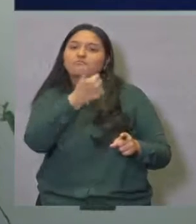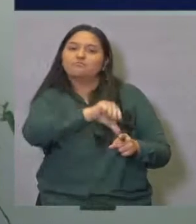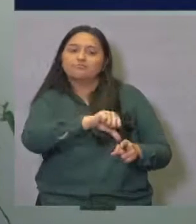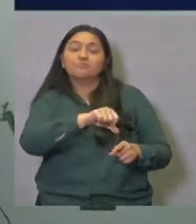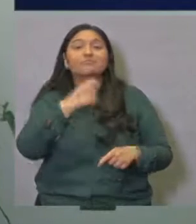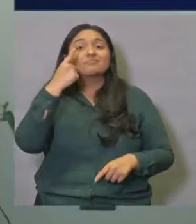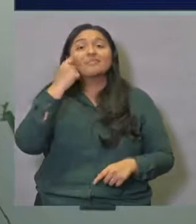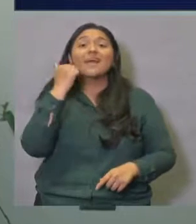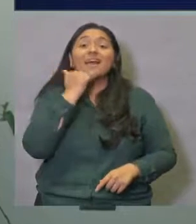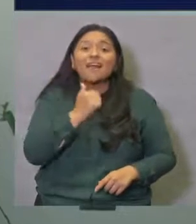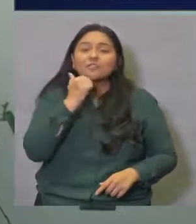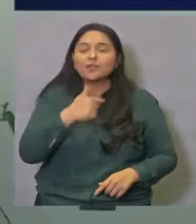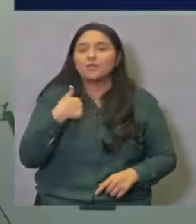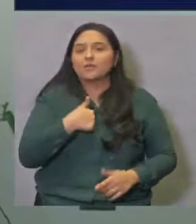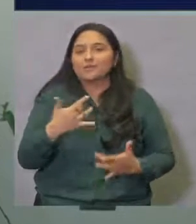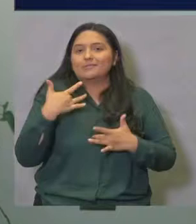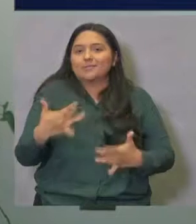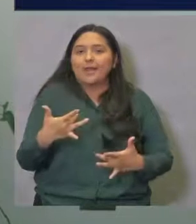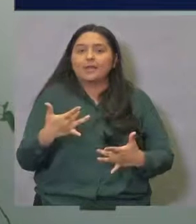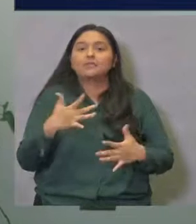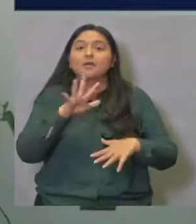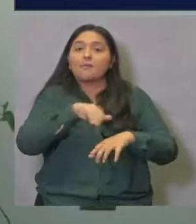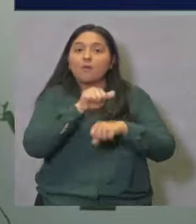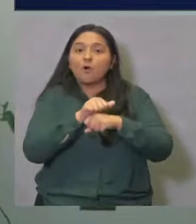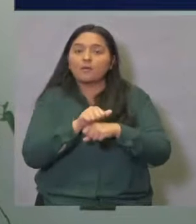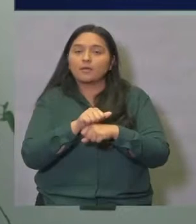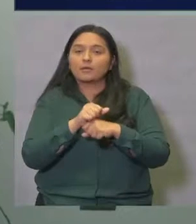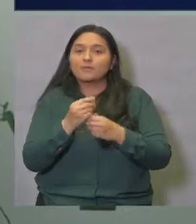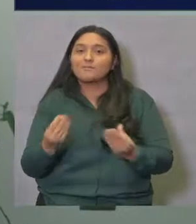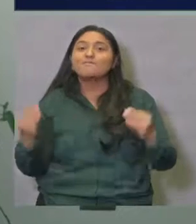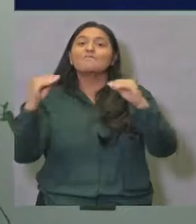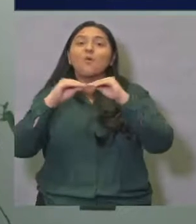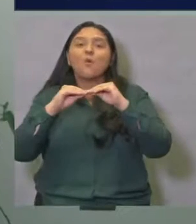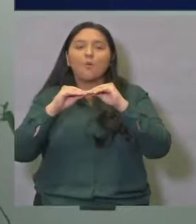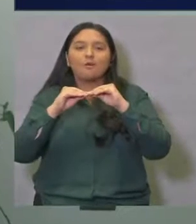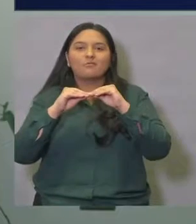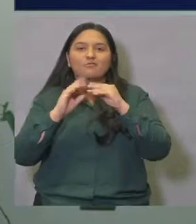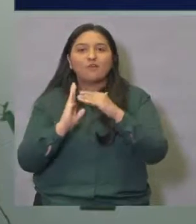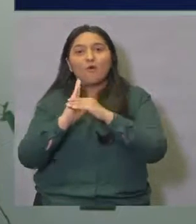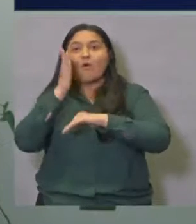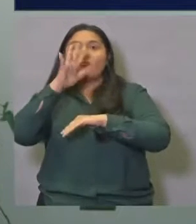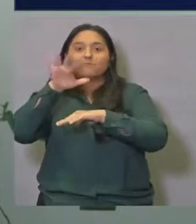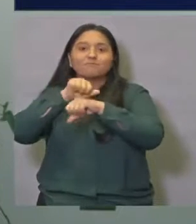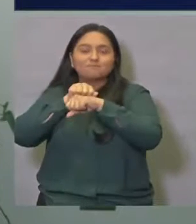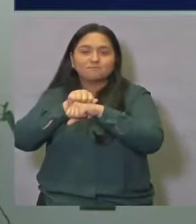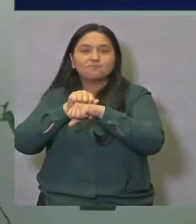OF THE ELIGIBLE GROUPS. BUT WE OVERBOOK APPOINTMENTS